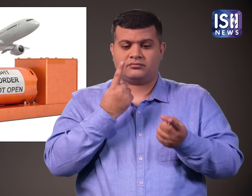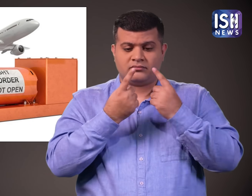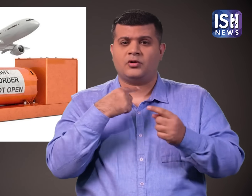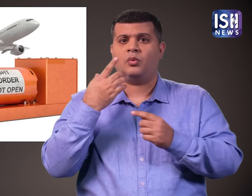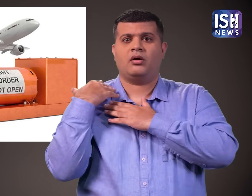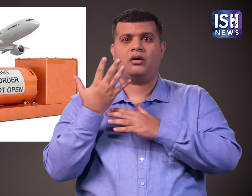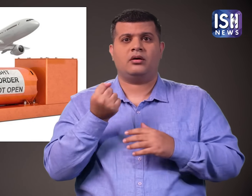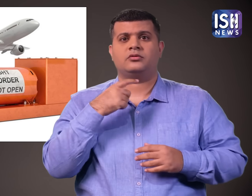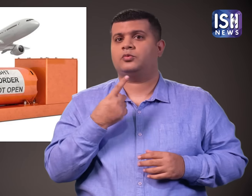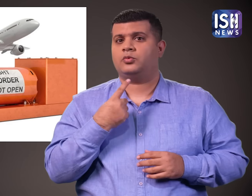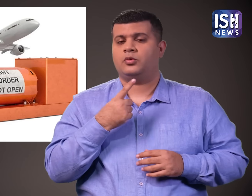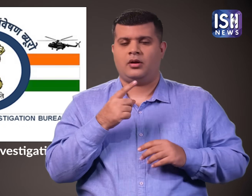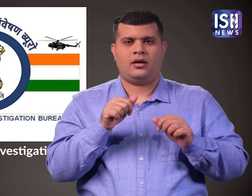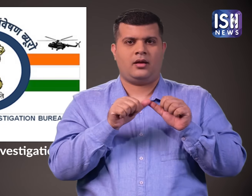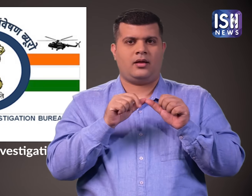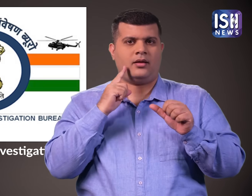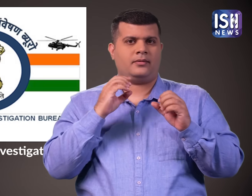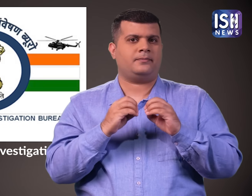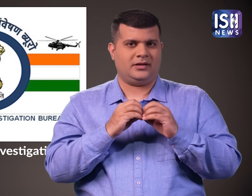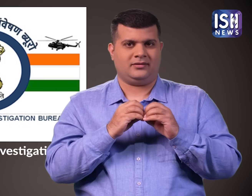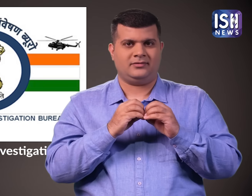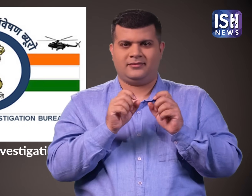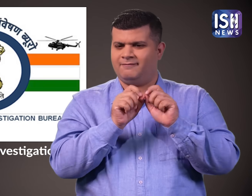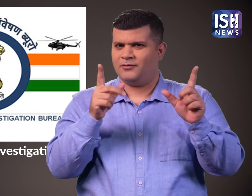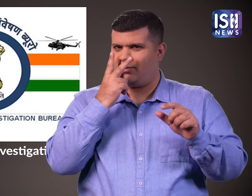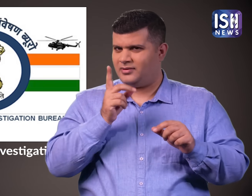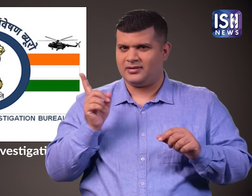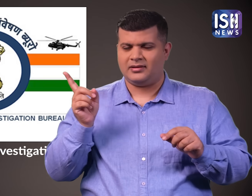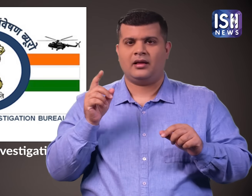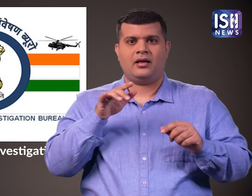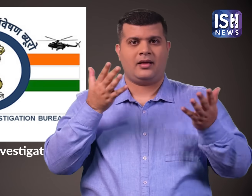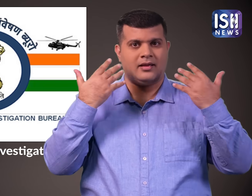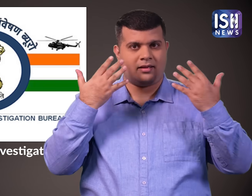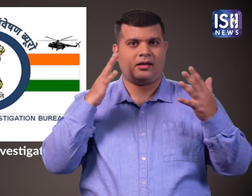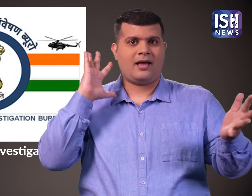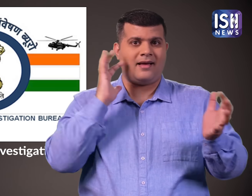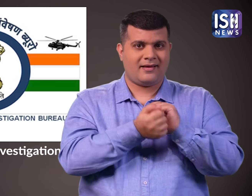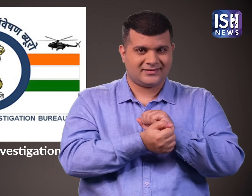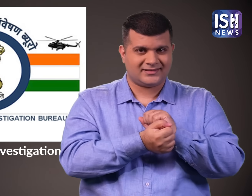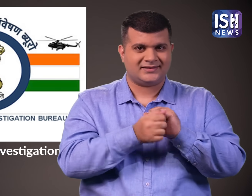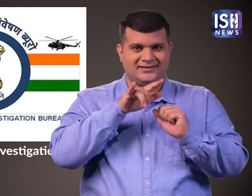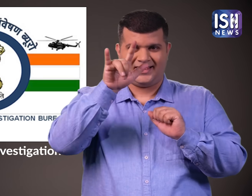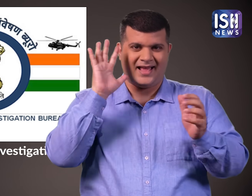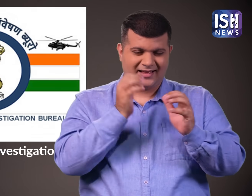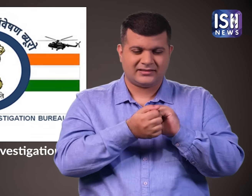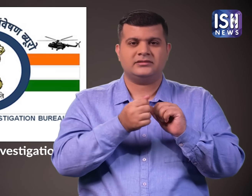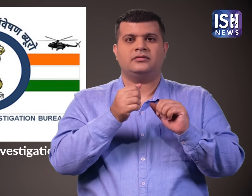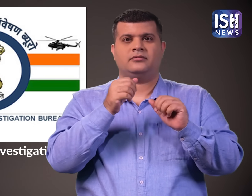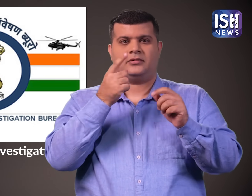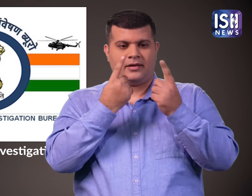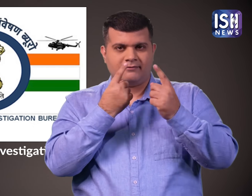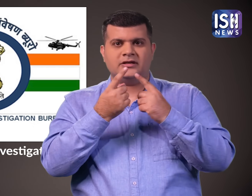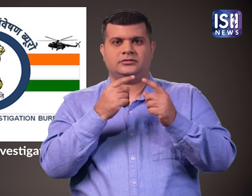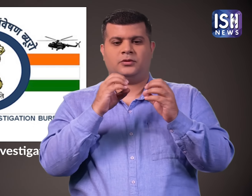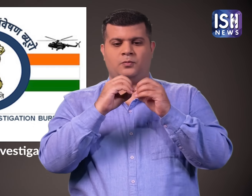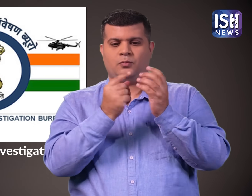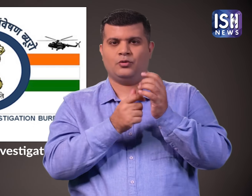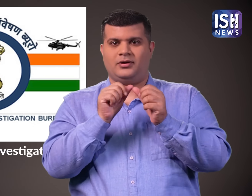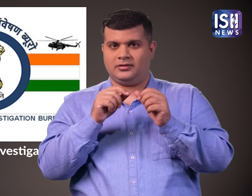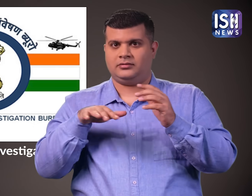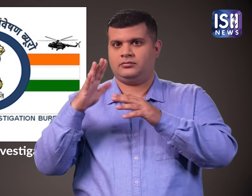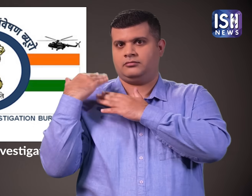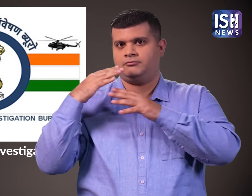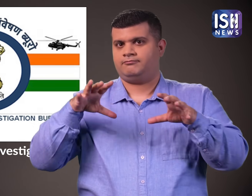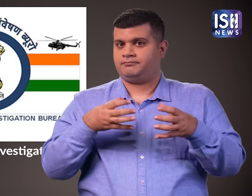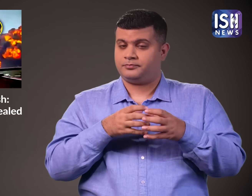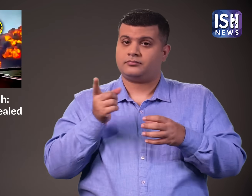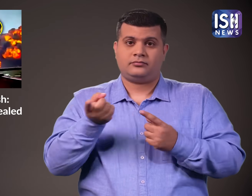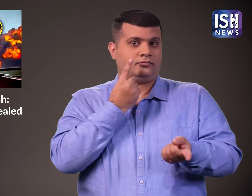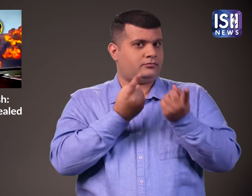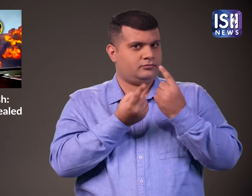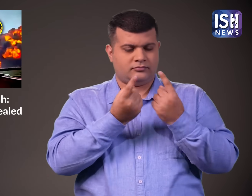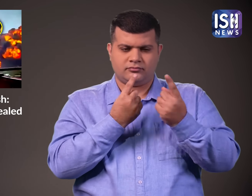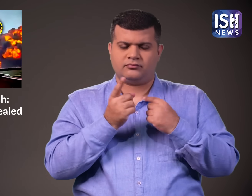It is being carried out by the Aircraft Accident Investigation Bureau (AAIB).